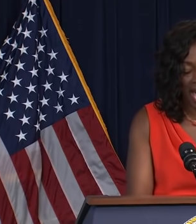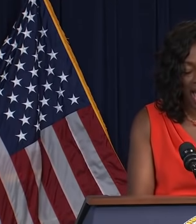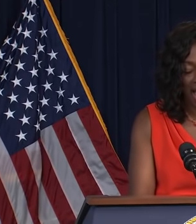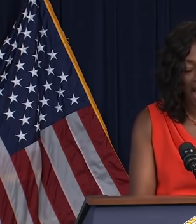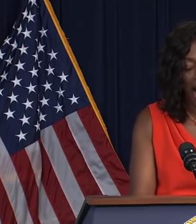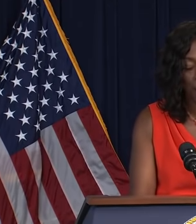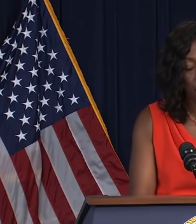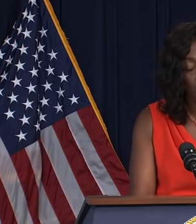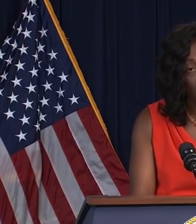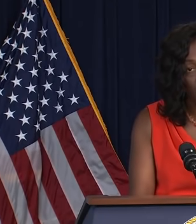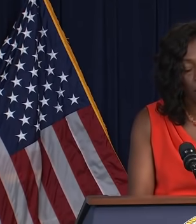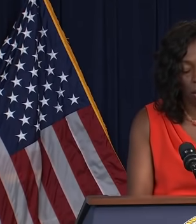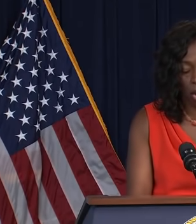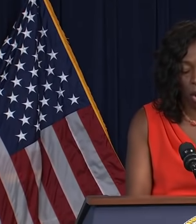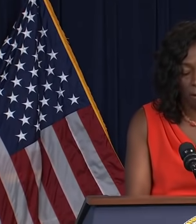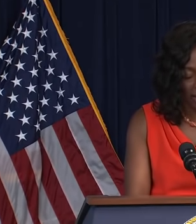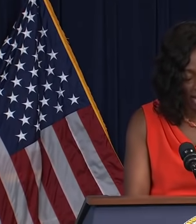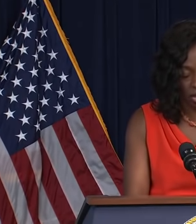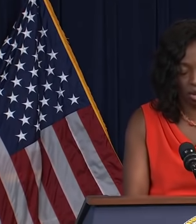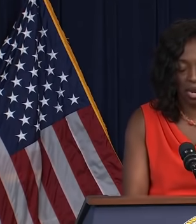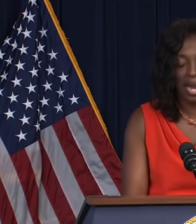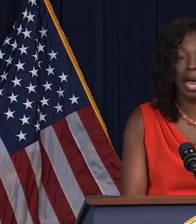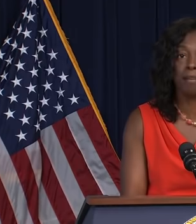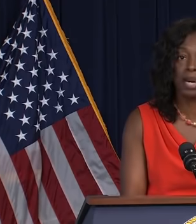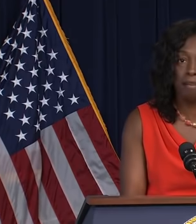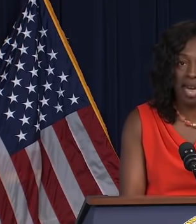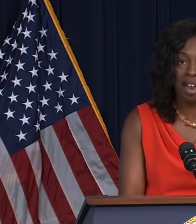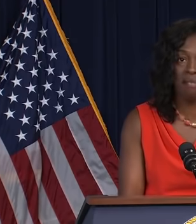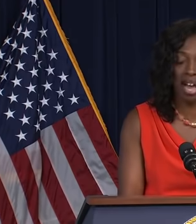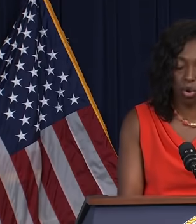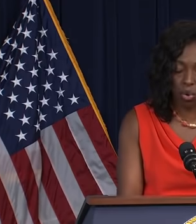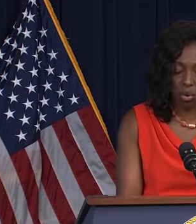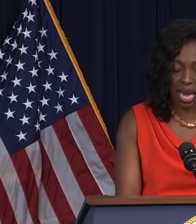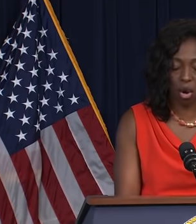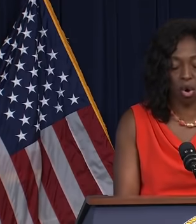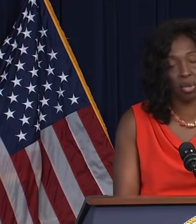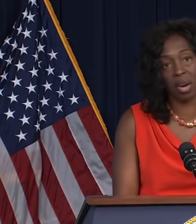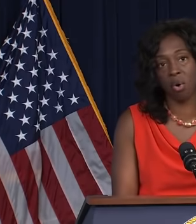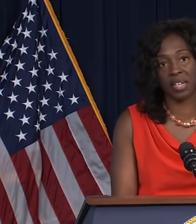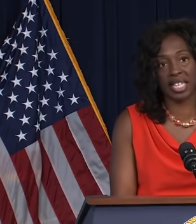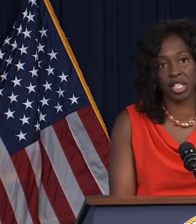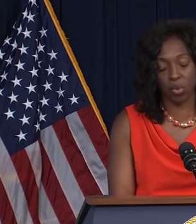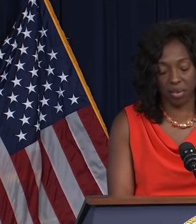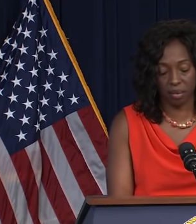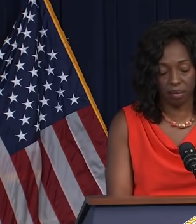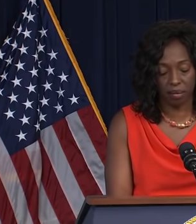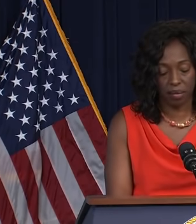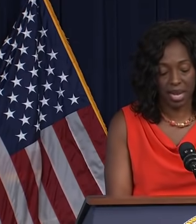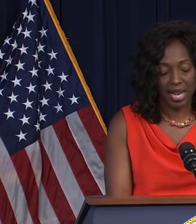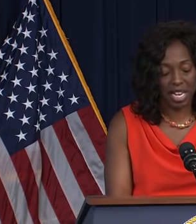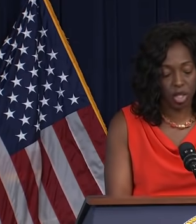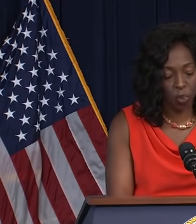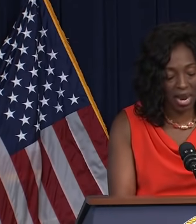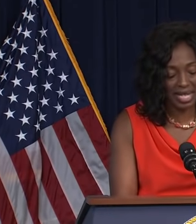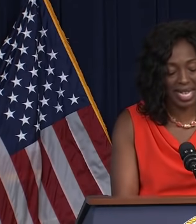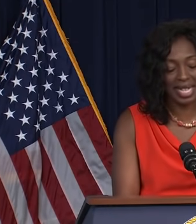I'm into A luminous light if